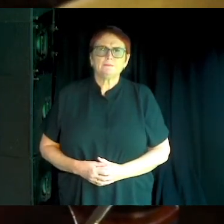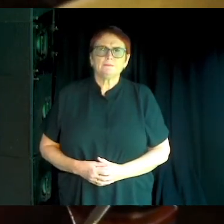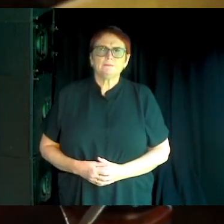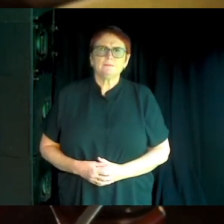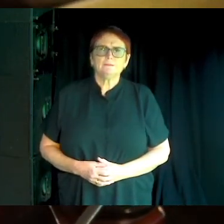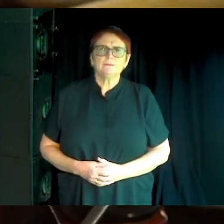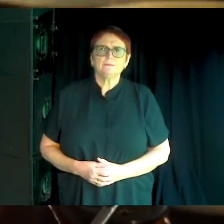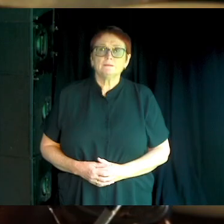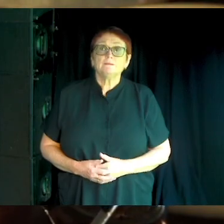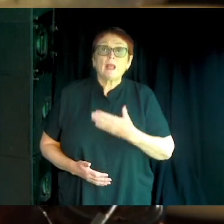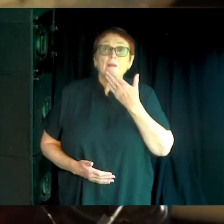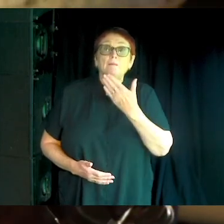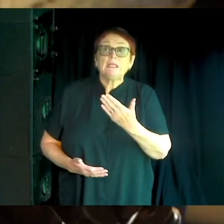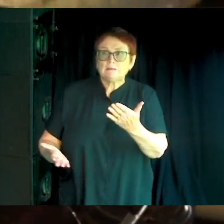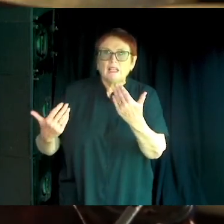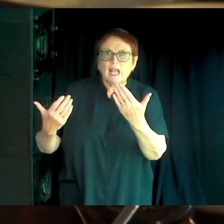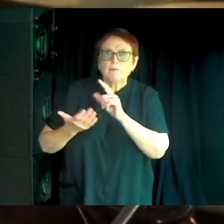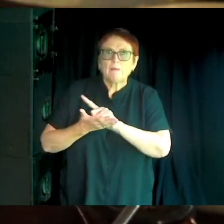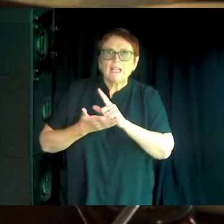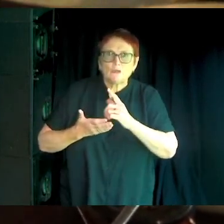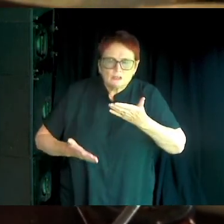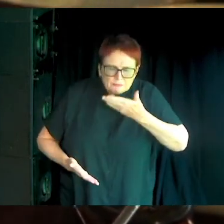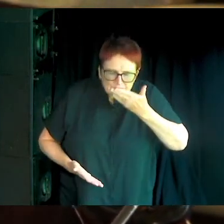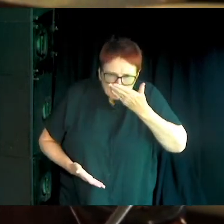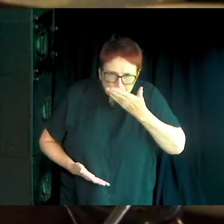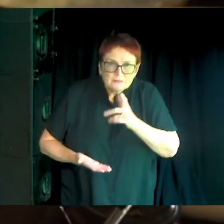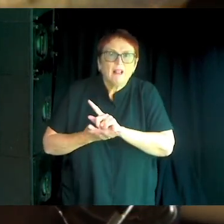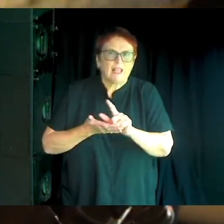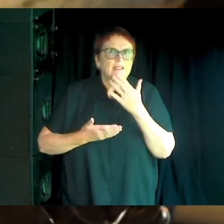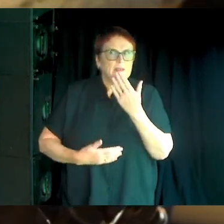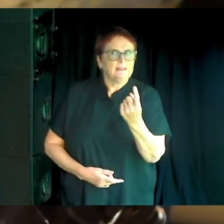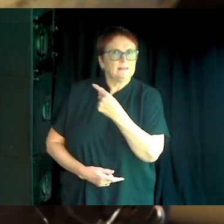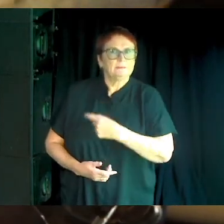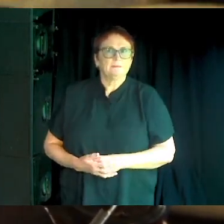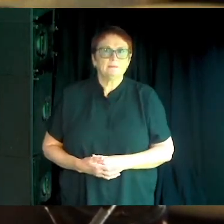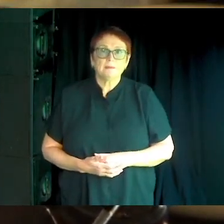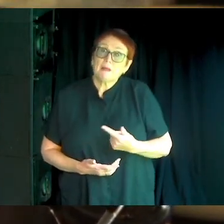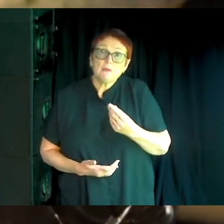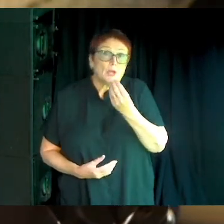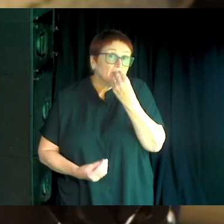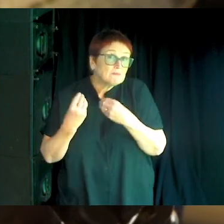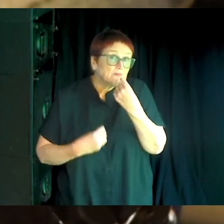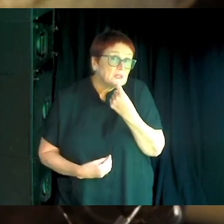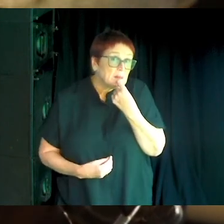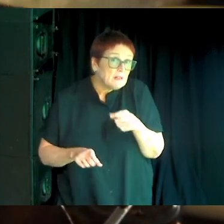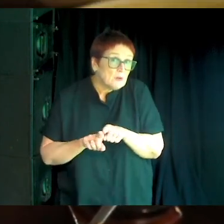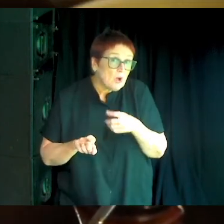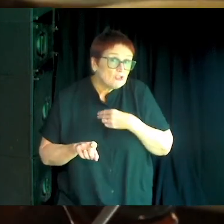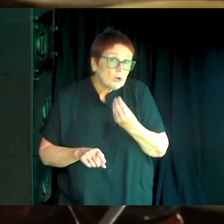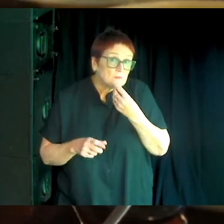encourage you guys to come and actually have a good smell of the crab as well so and maybe you can try some of the kratzel and when you eat the crab